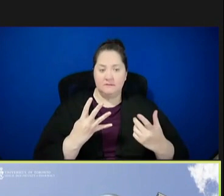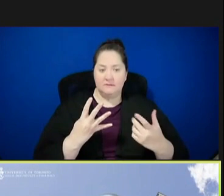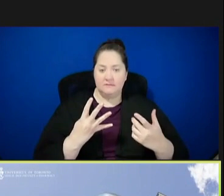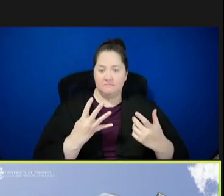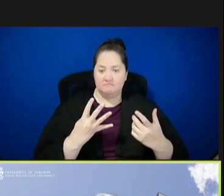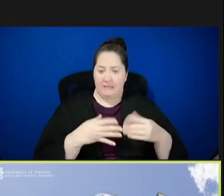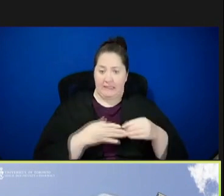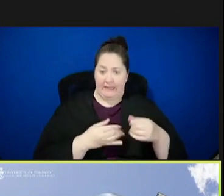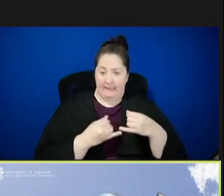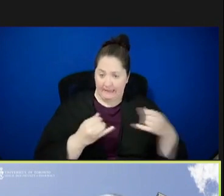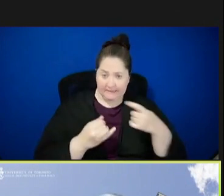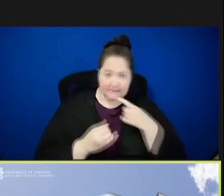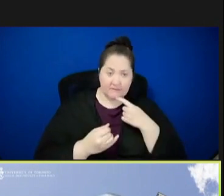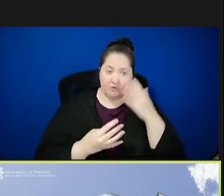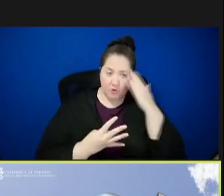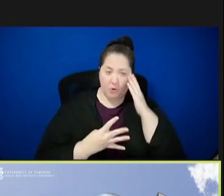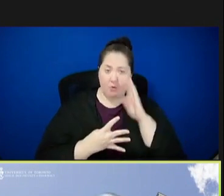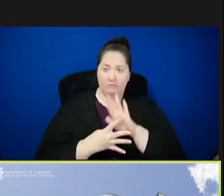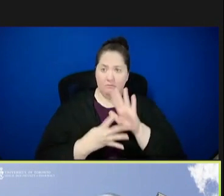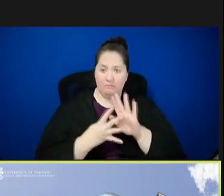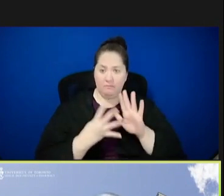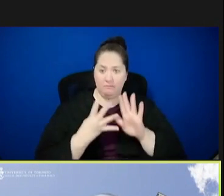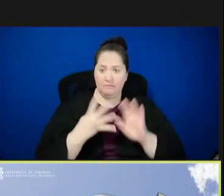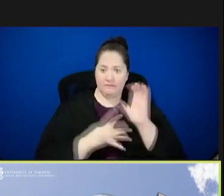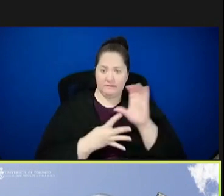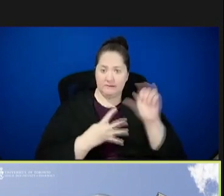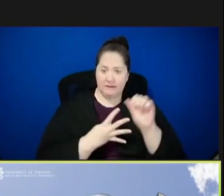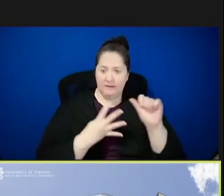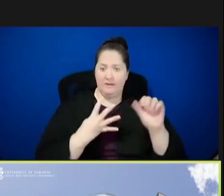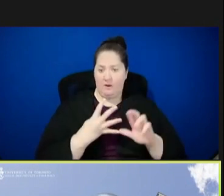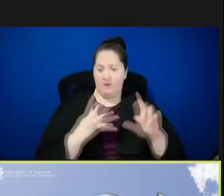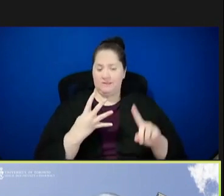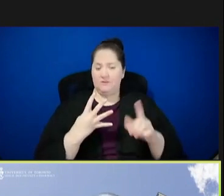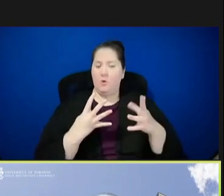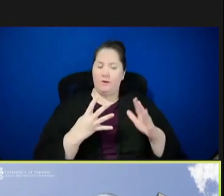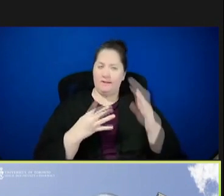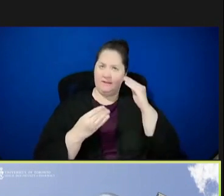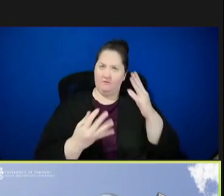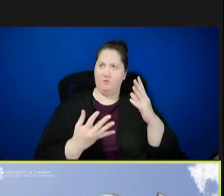says if you know these four words, because they already give you a lot of insight about what we